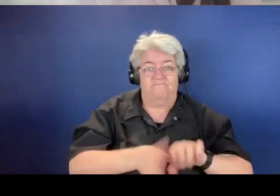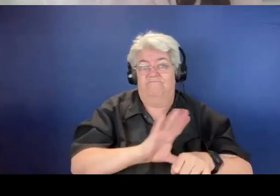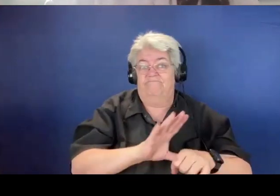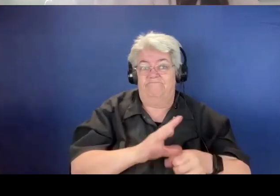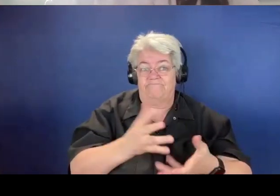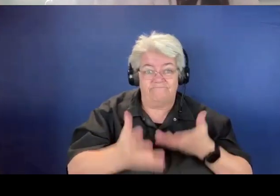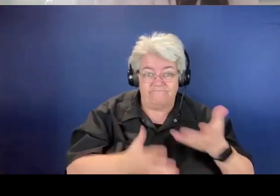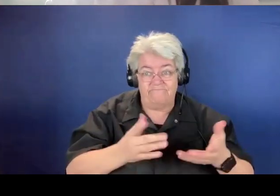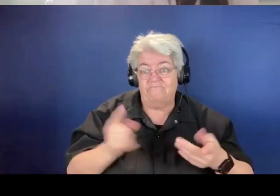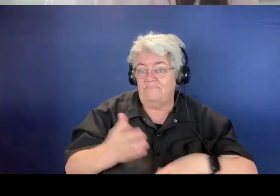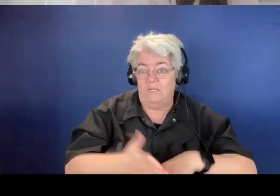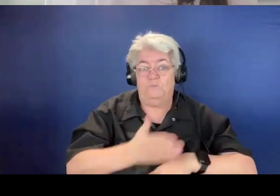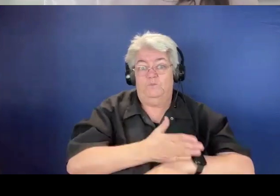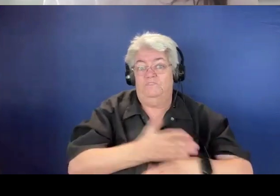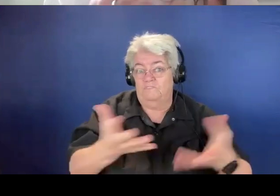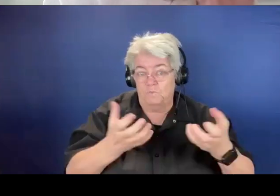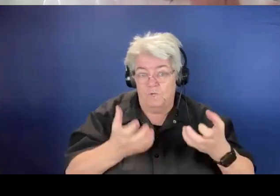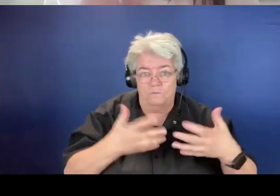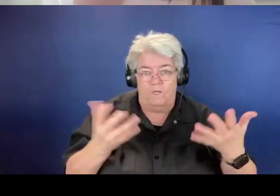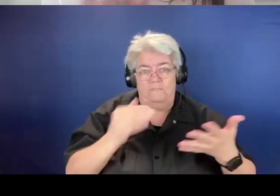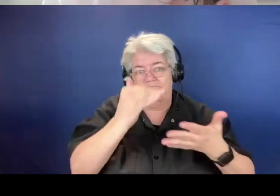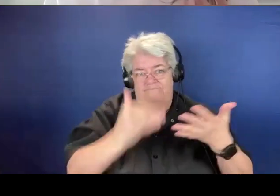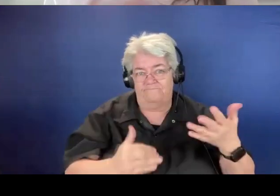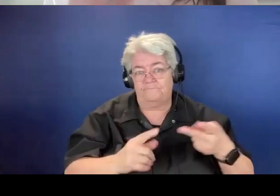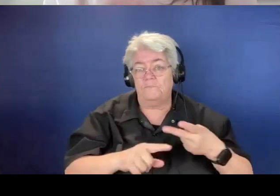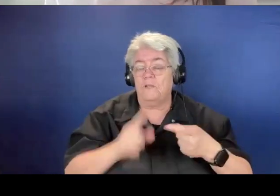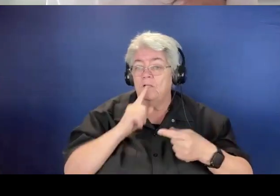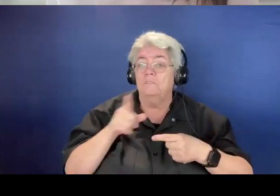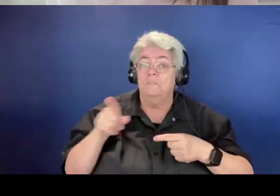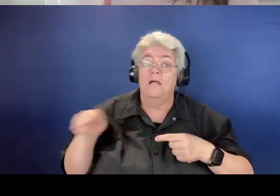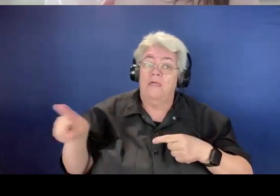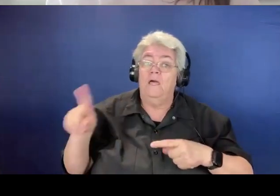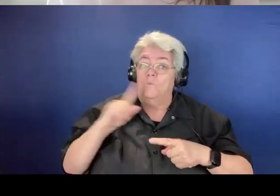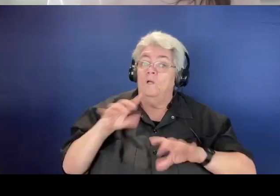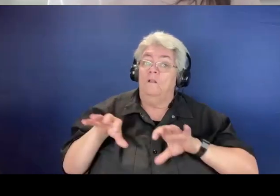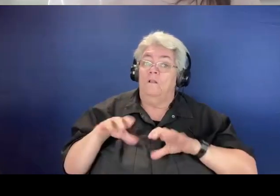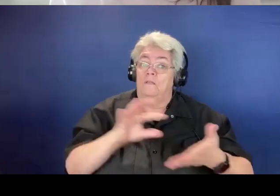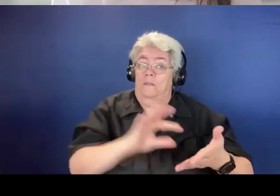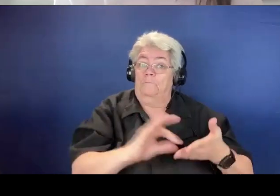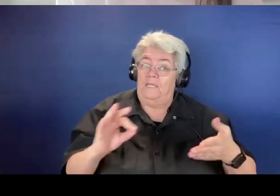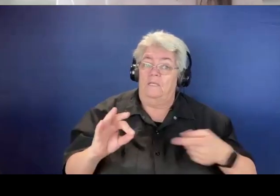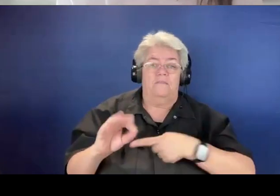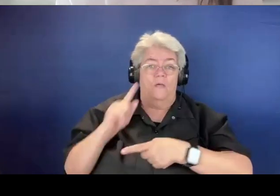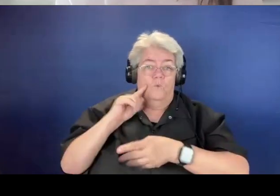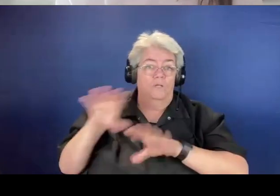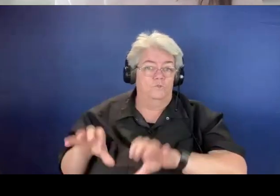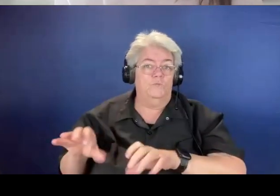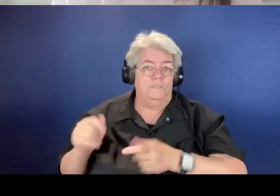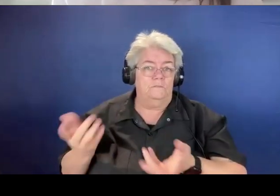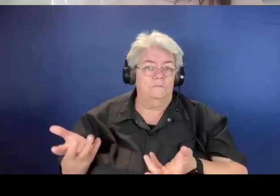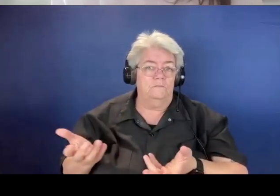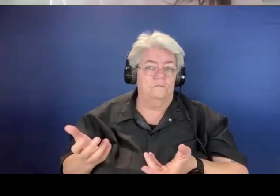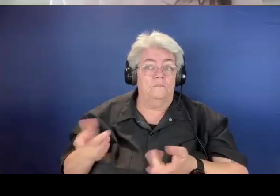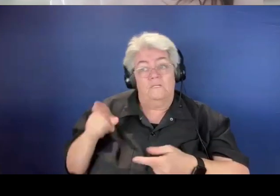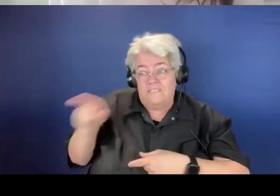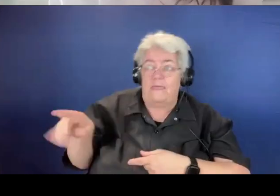you would like to improve upon? And they're more likely to try to work on it if they chose it themselves.